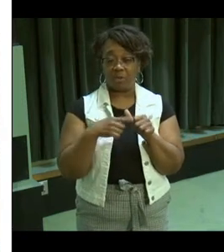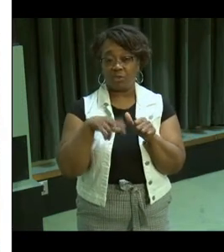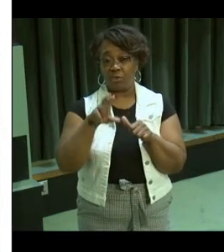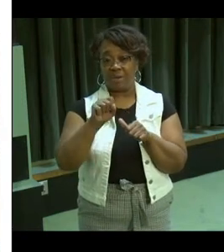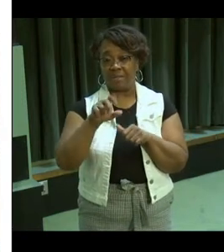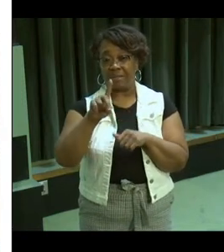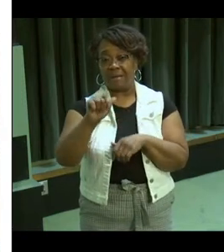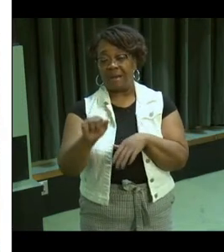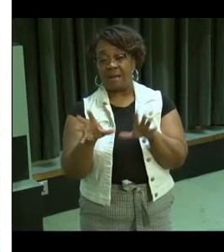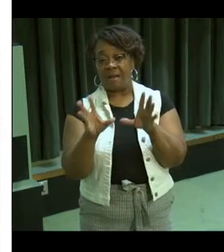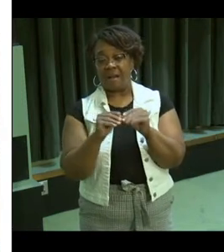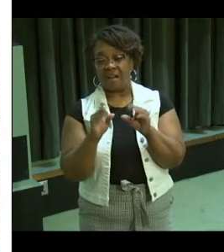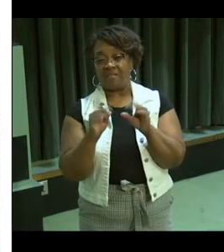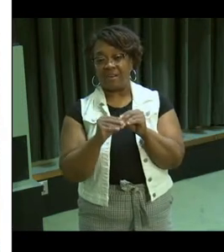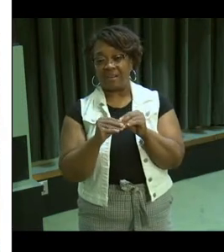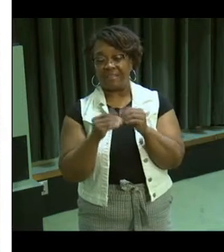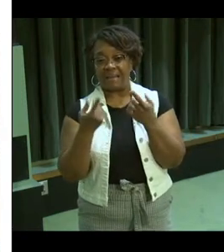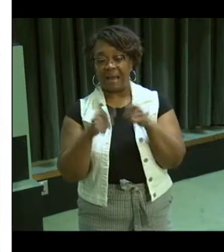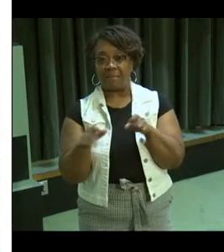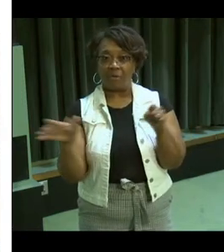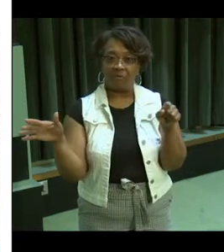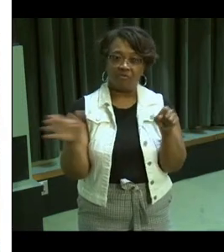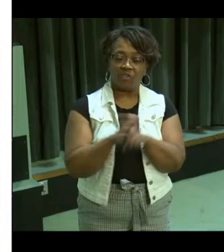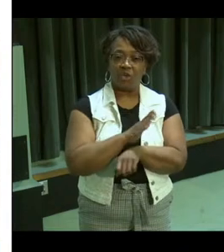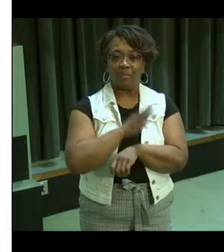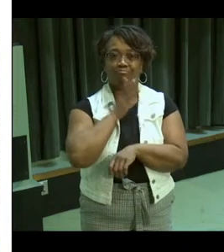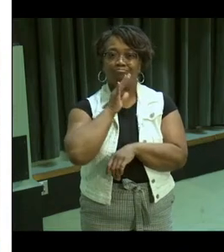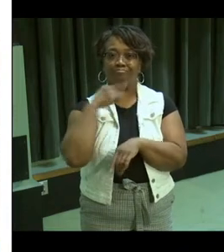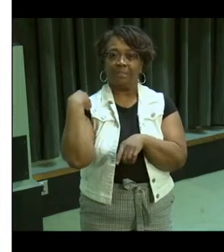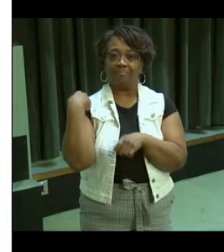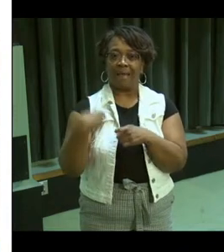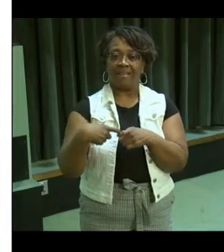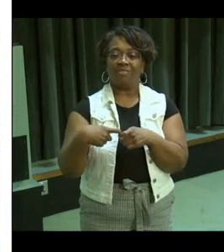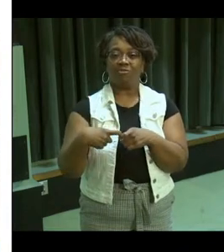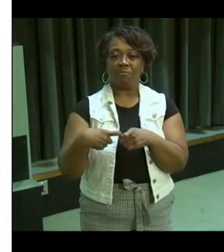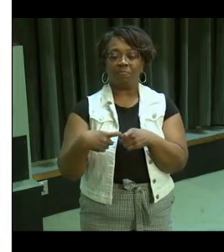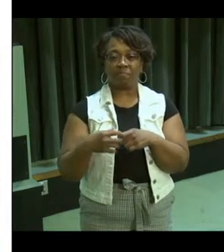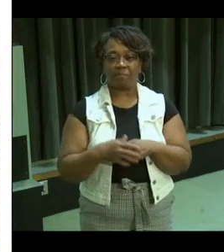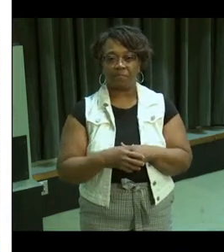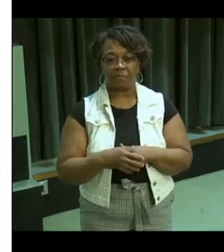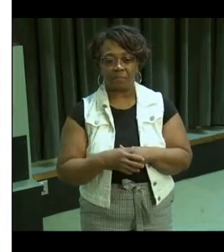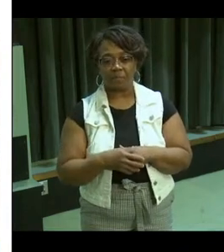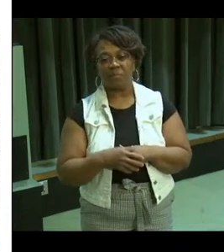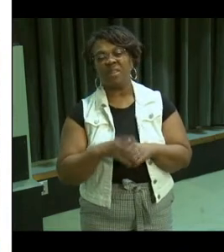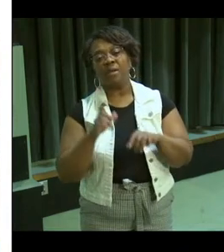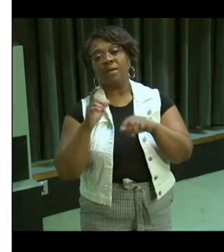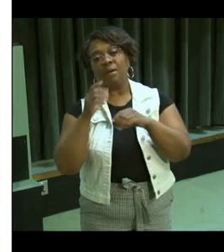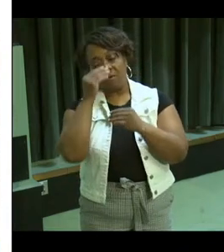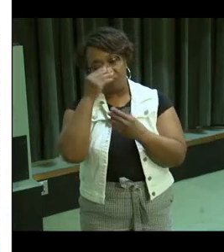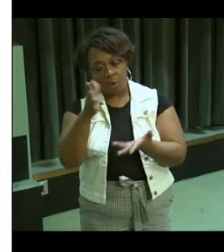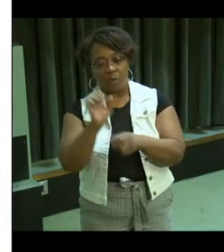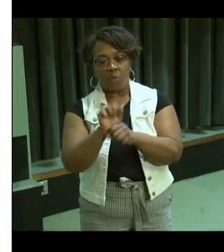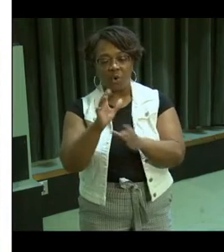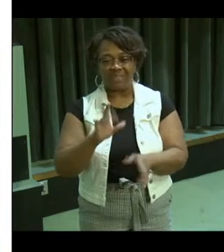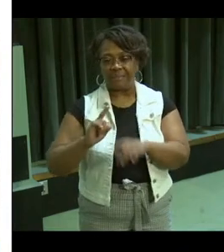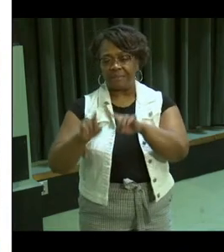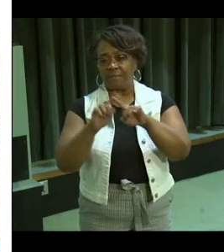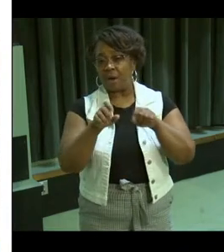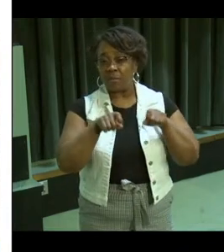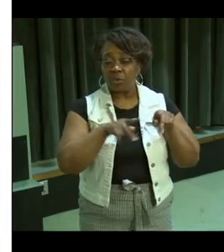the first USDA conference done entirely in Spanish, letting